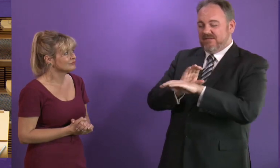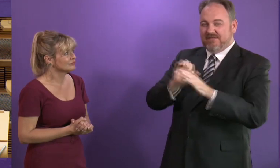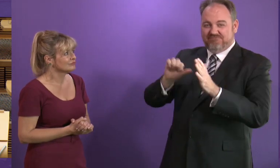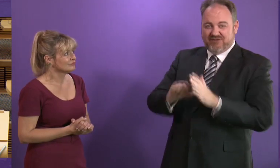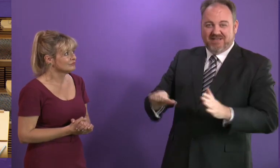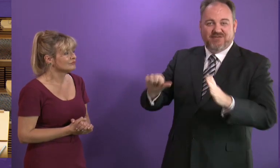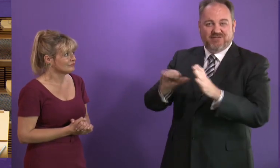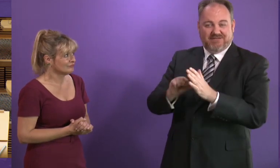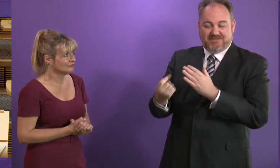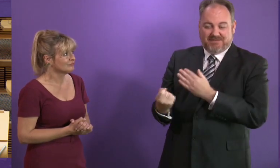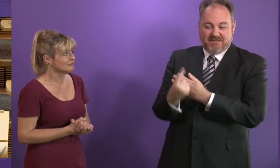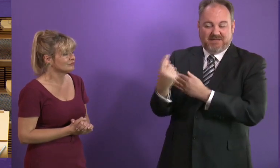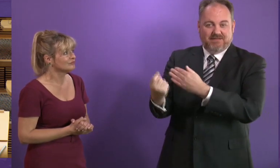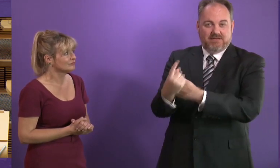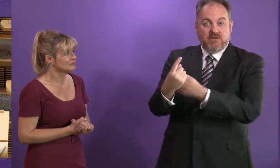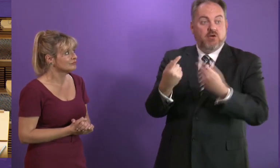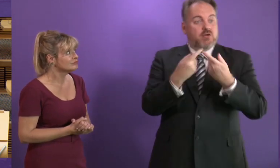Universities Scotland says that our universities see